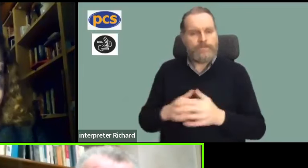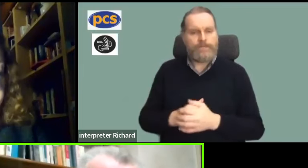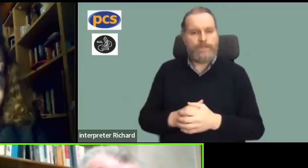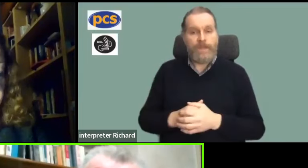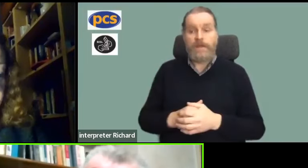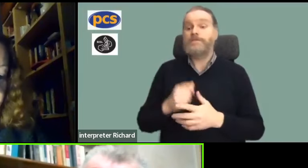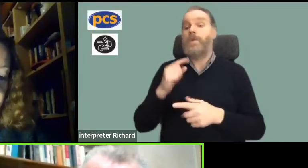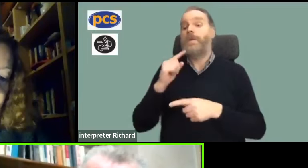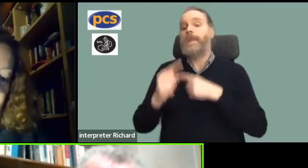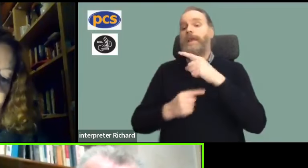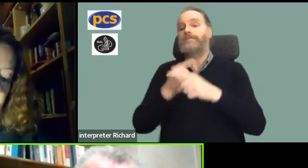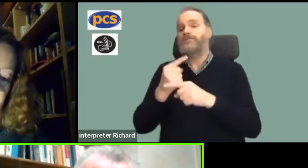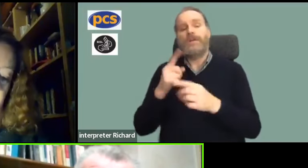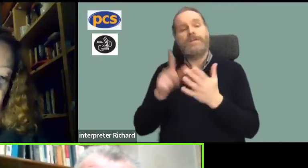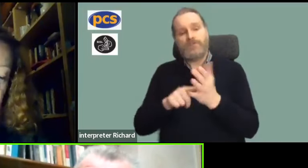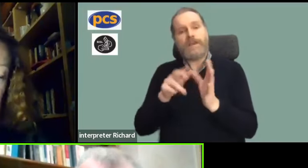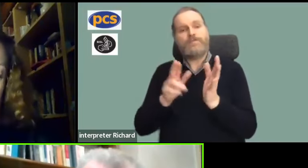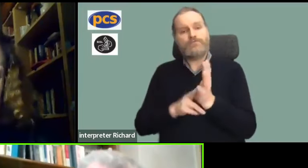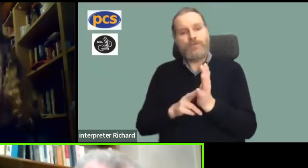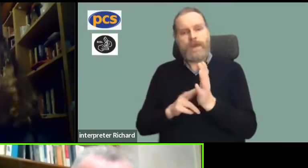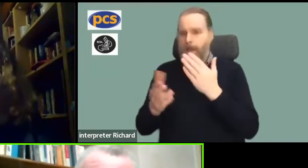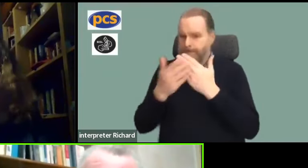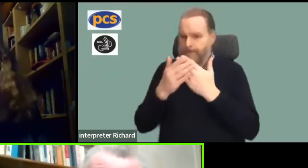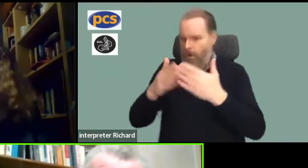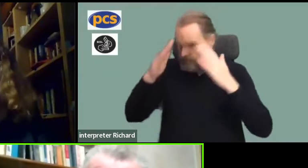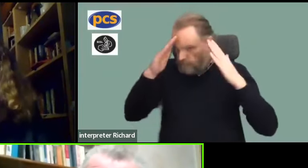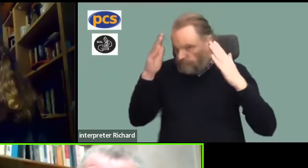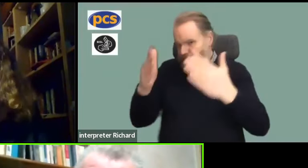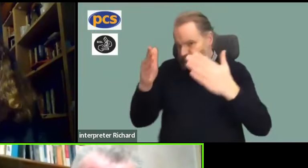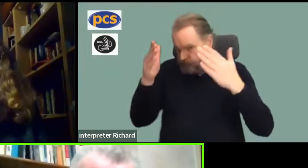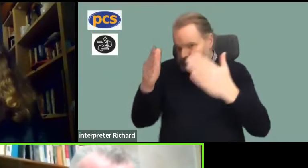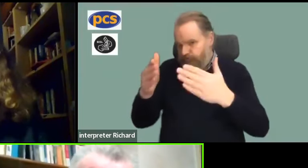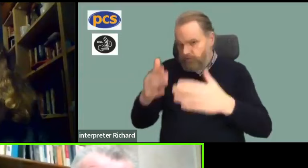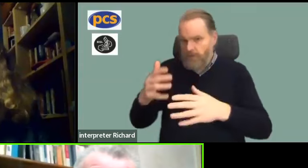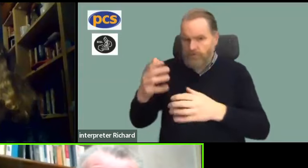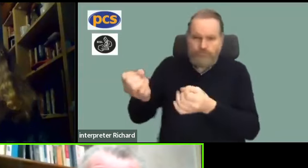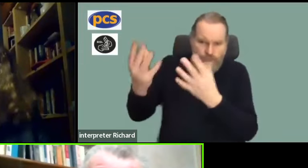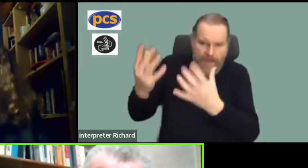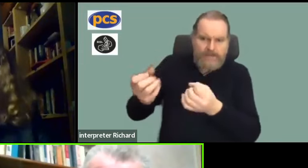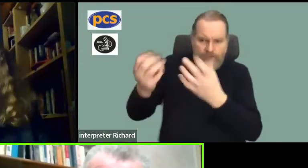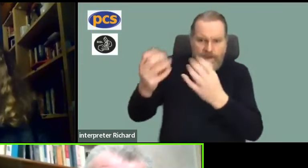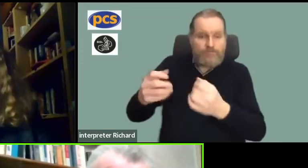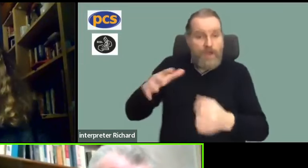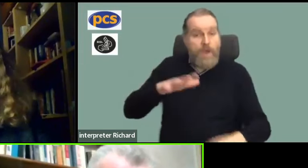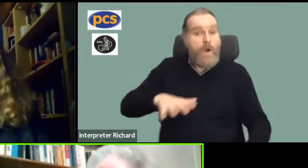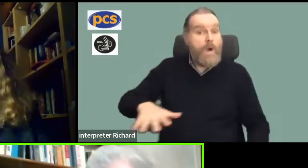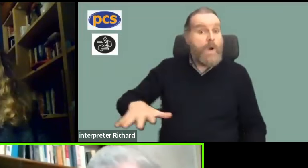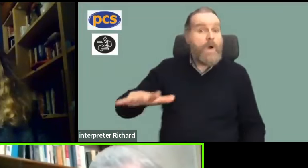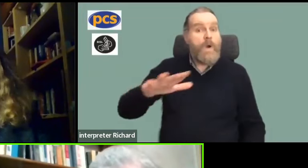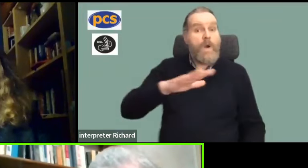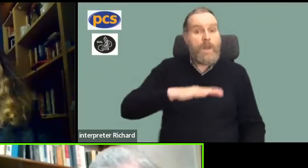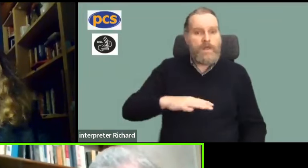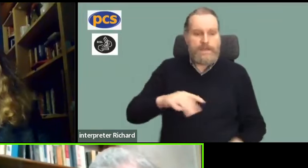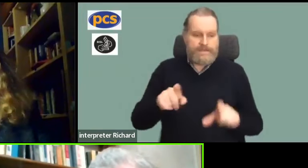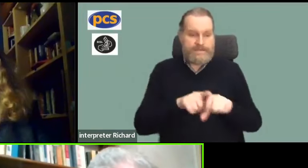preparing now for early in the new Year. For more targeted, sustained action for all of us coming up t t together. There's t together